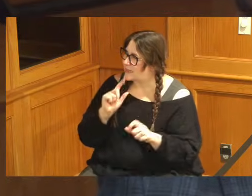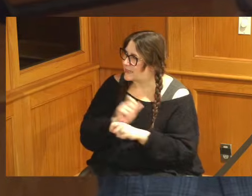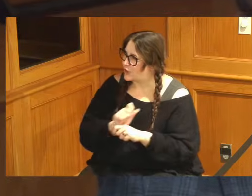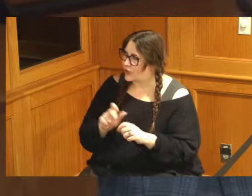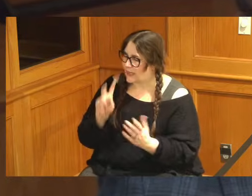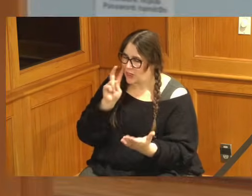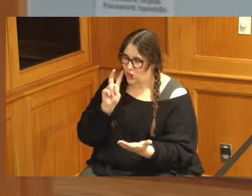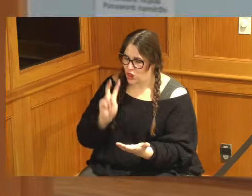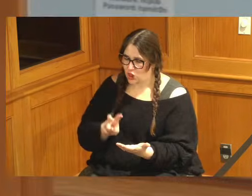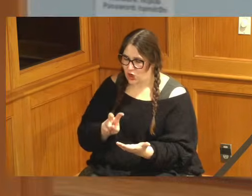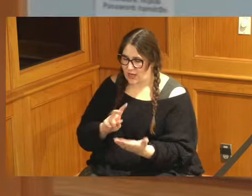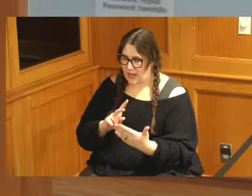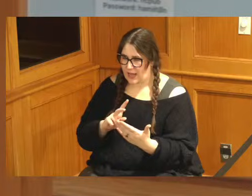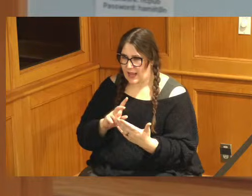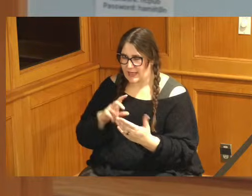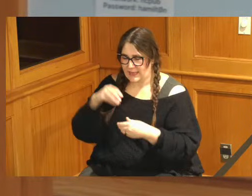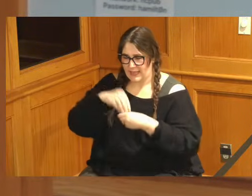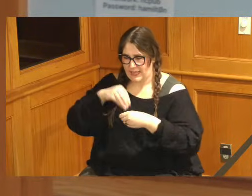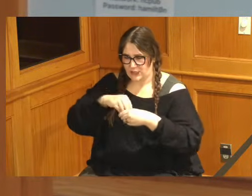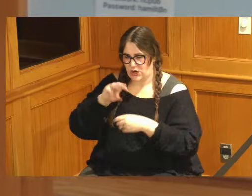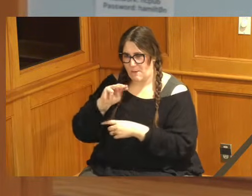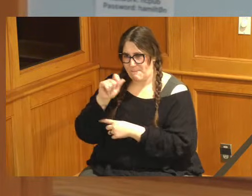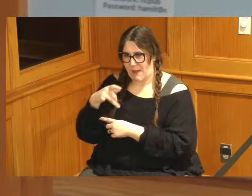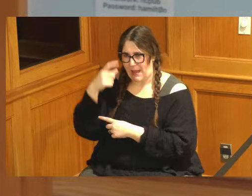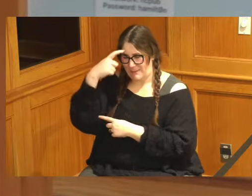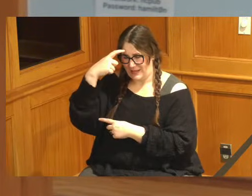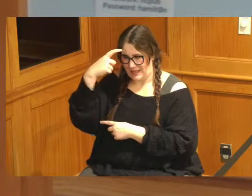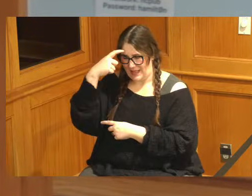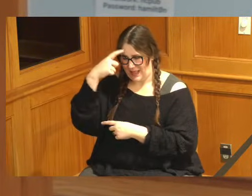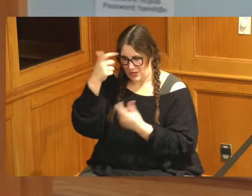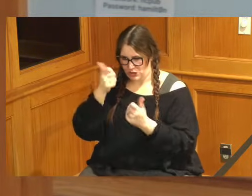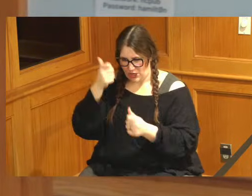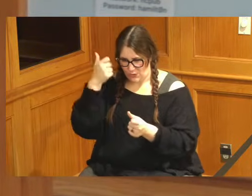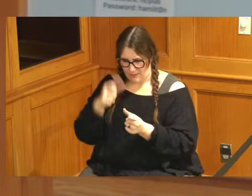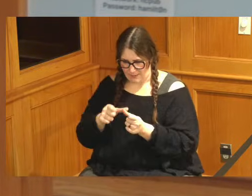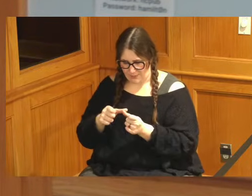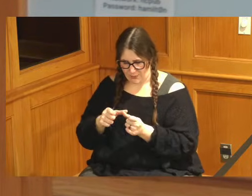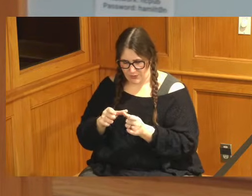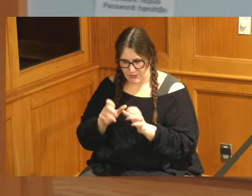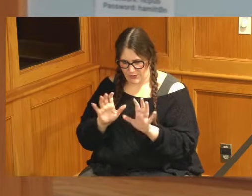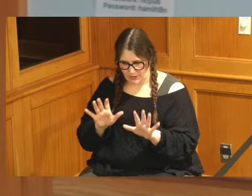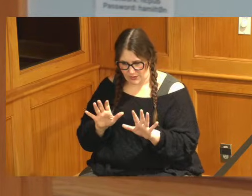our project map in my head and trying to remember where and there's a there's there's there's